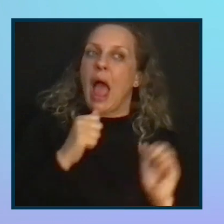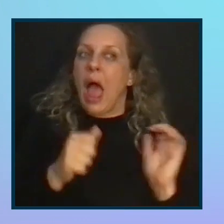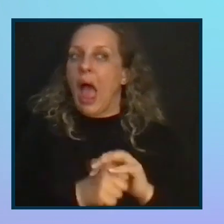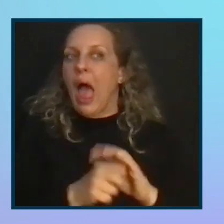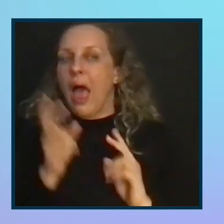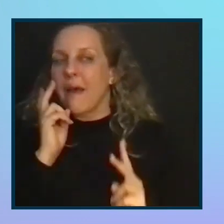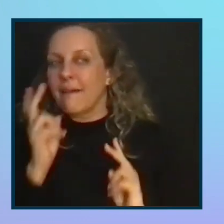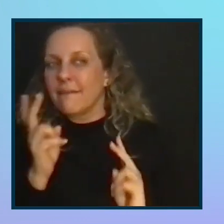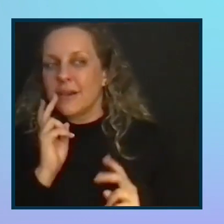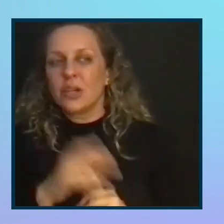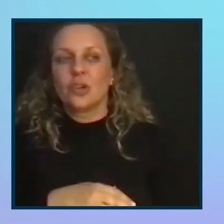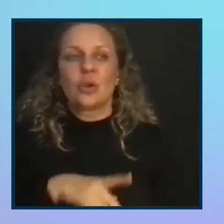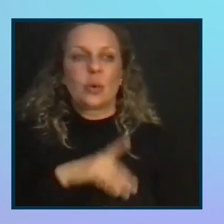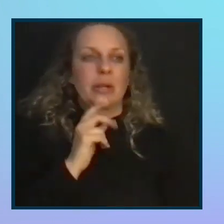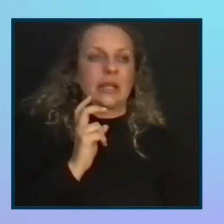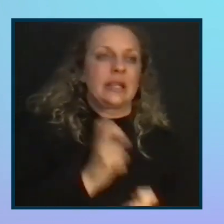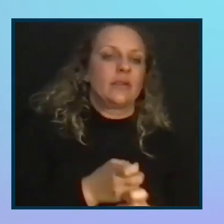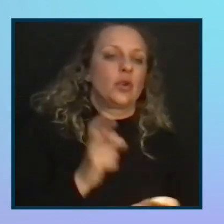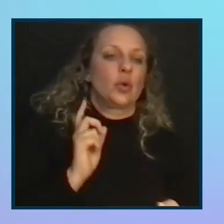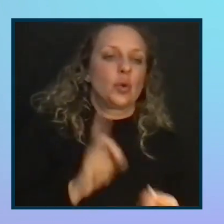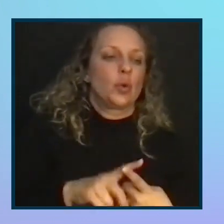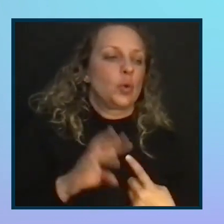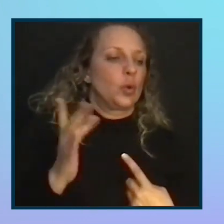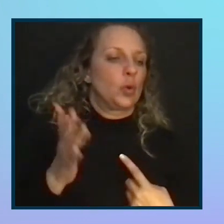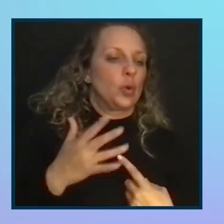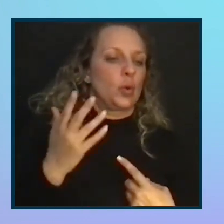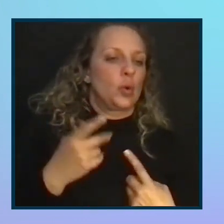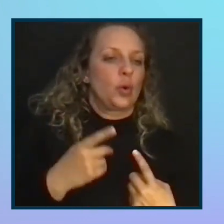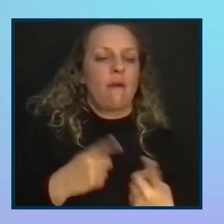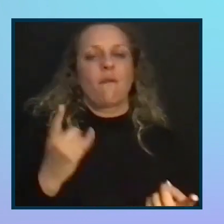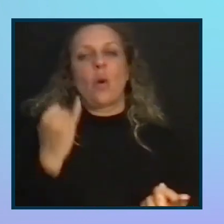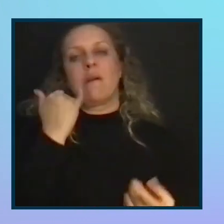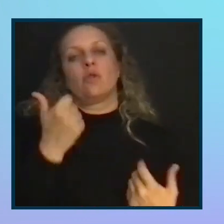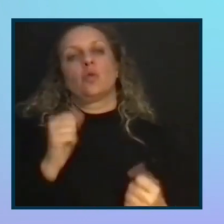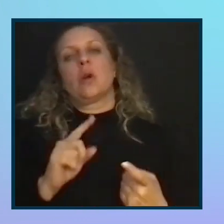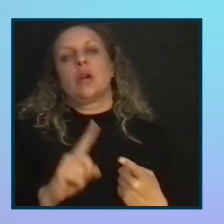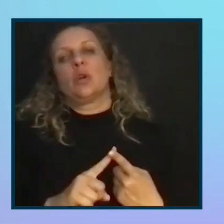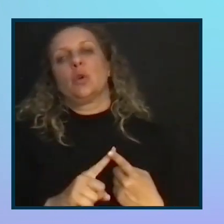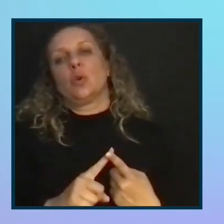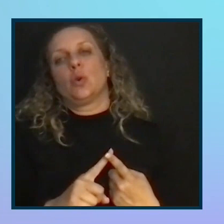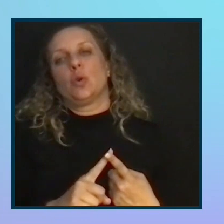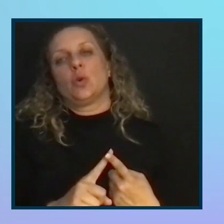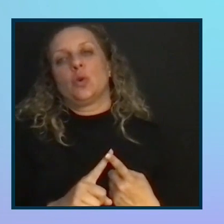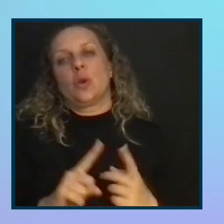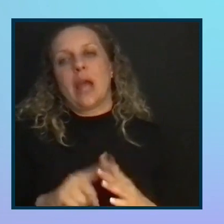they can be quite difficult to avoid if you're trying to activate elements,